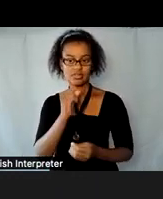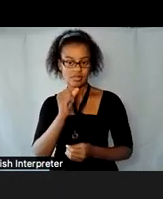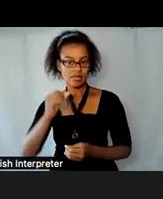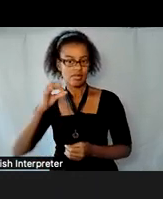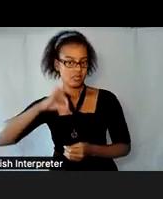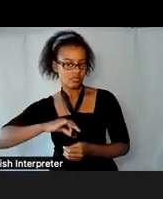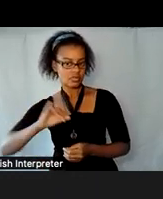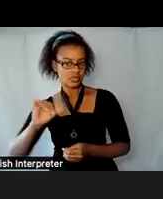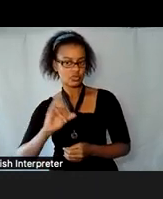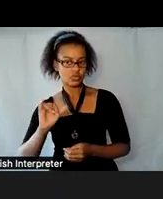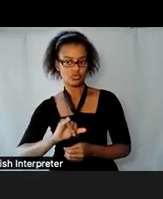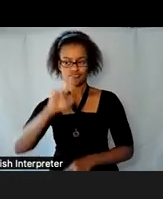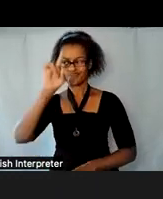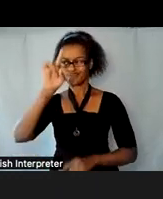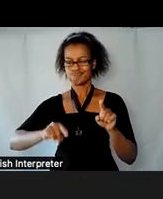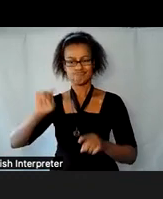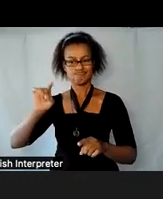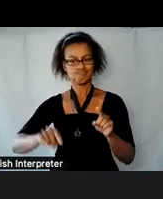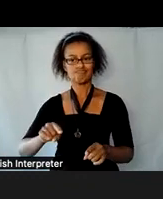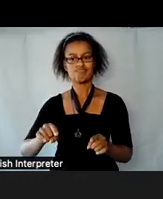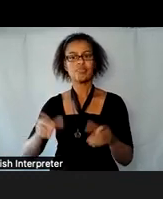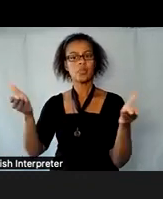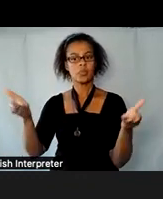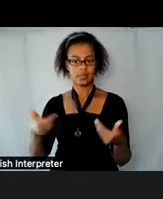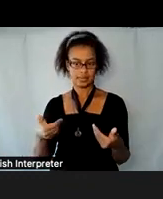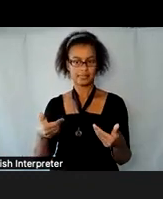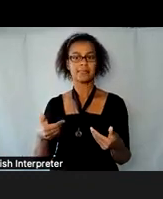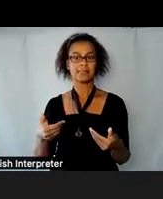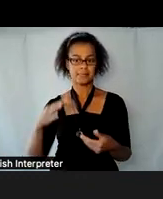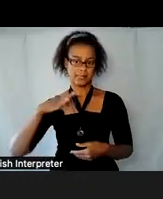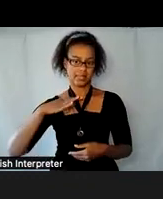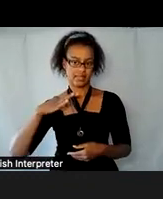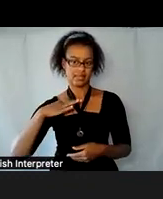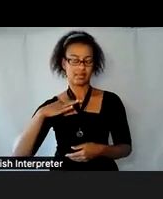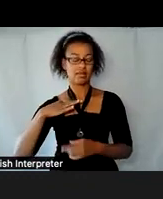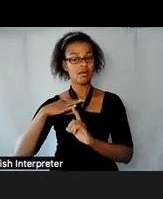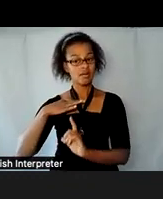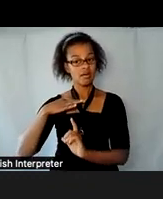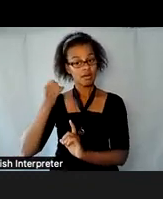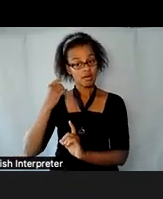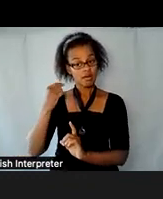In which case, they would need of course, to work with professional artists and be paying